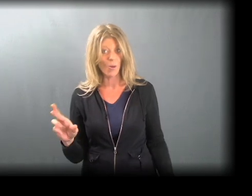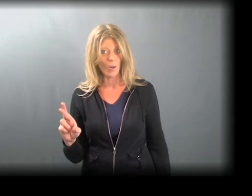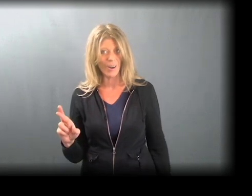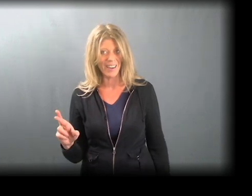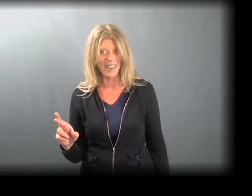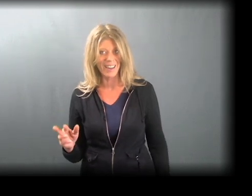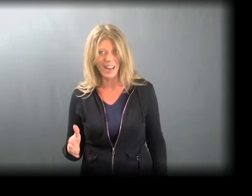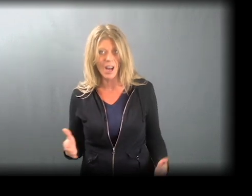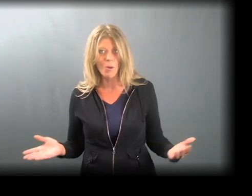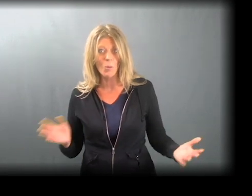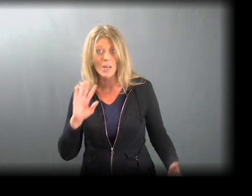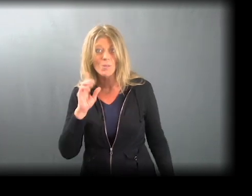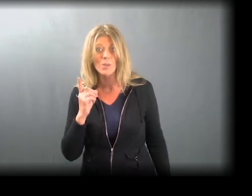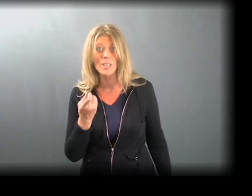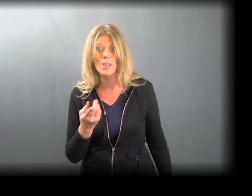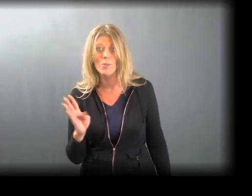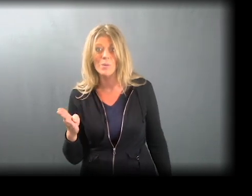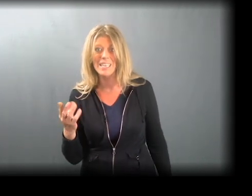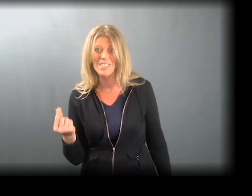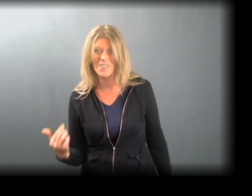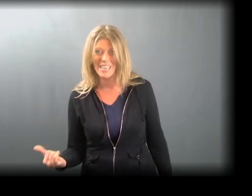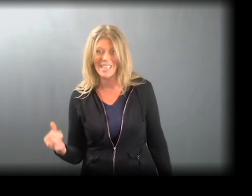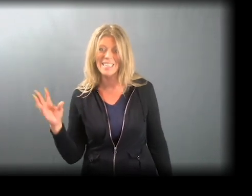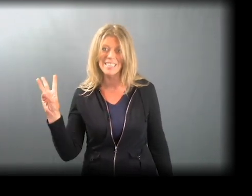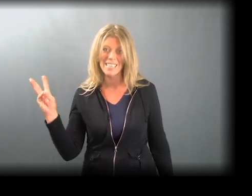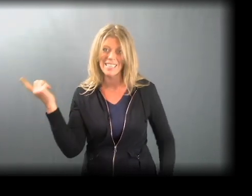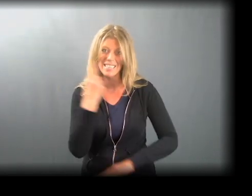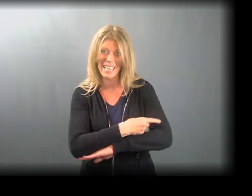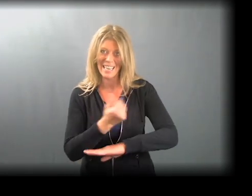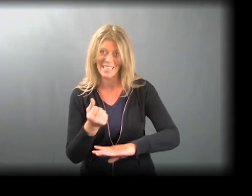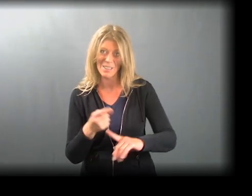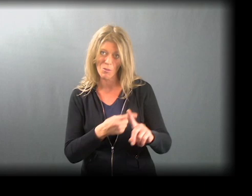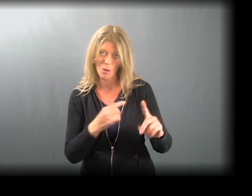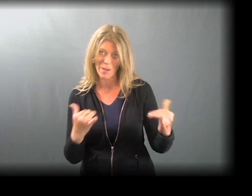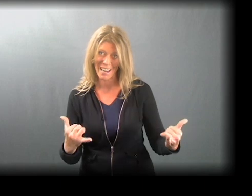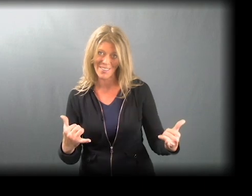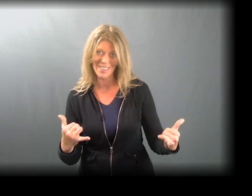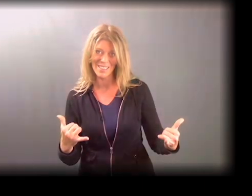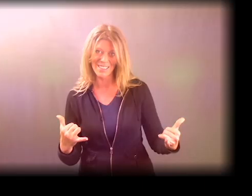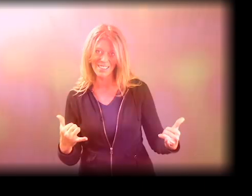or - What will you be doing six days from now?